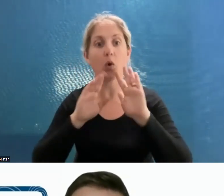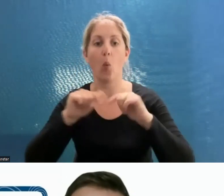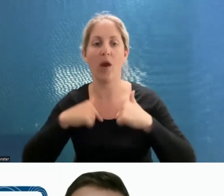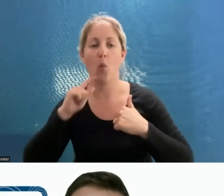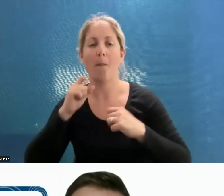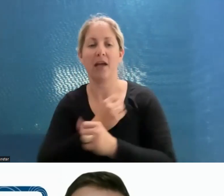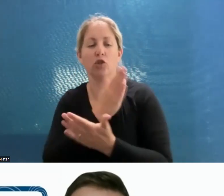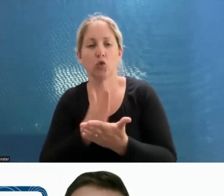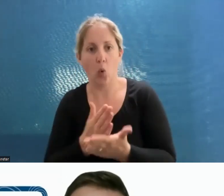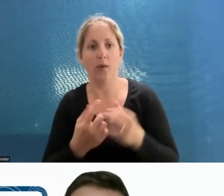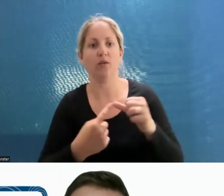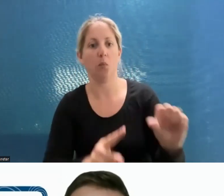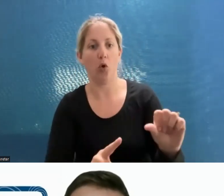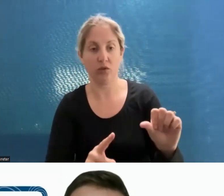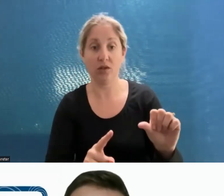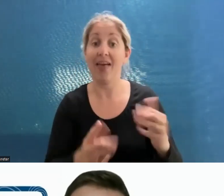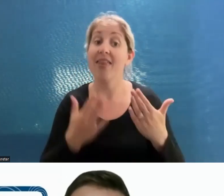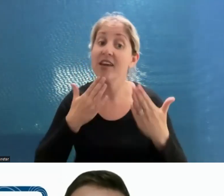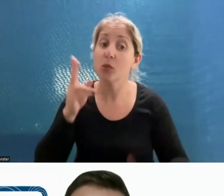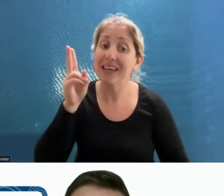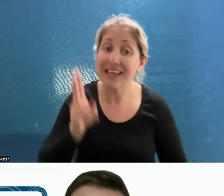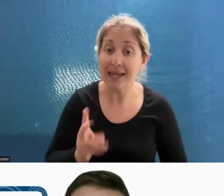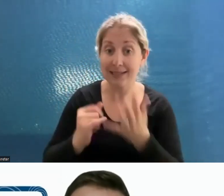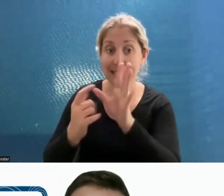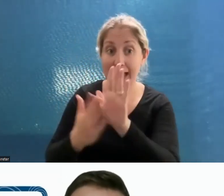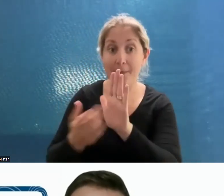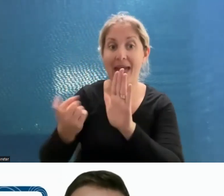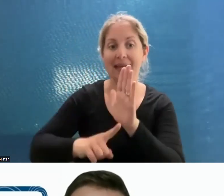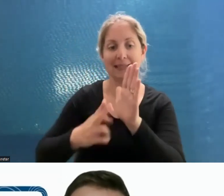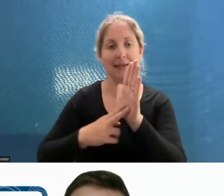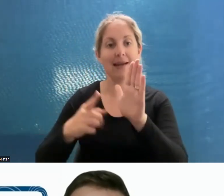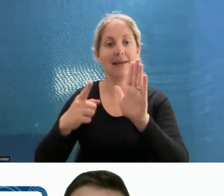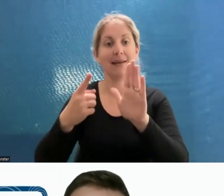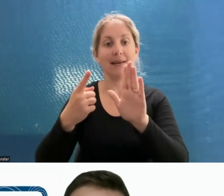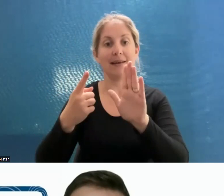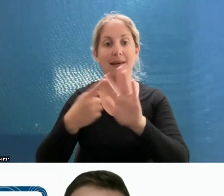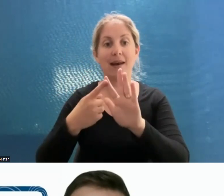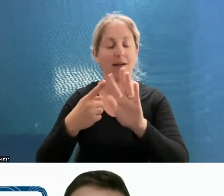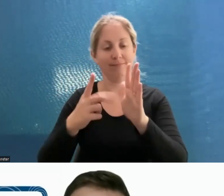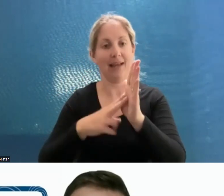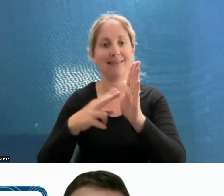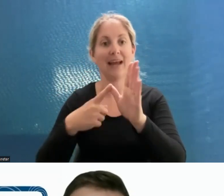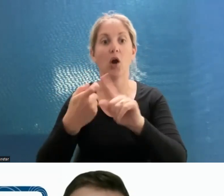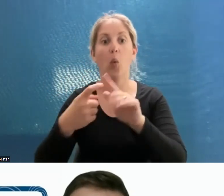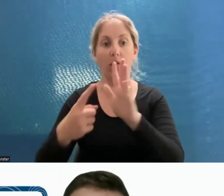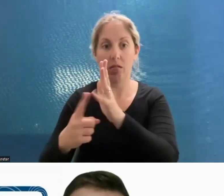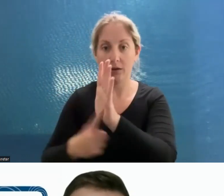So thank you again Sam and Nakul, it's been very informative and reiterates the importance